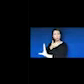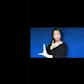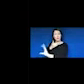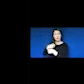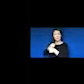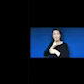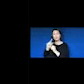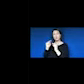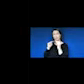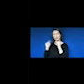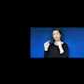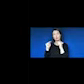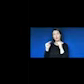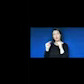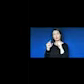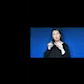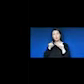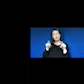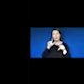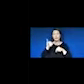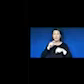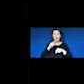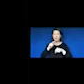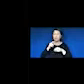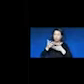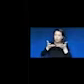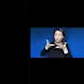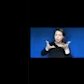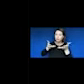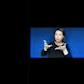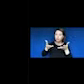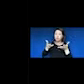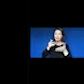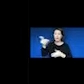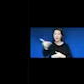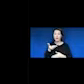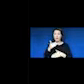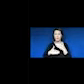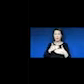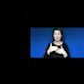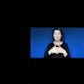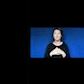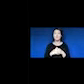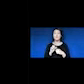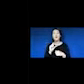process. We also utilize an informational interviews and this is a great way for both the job seeker